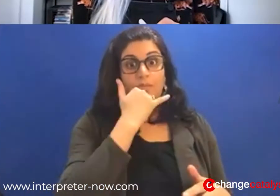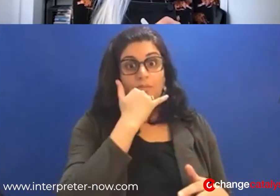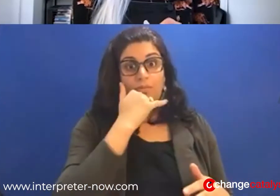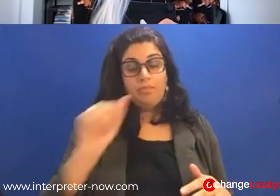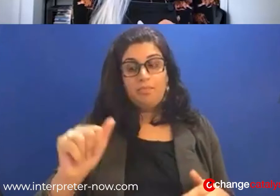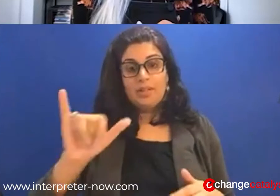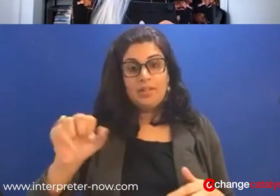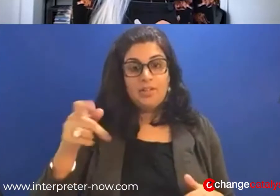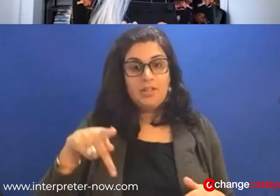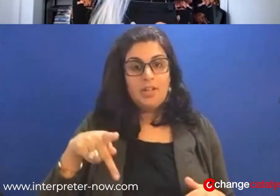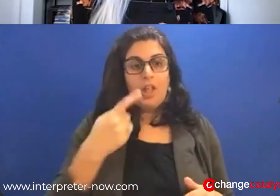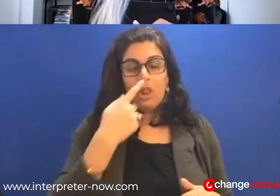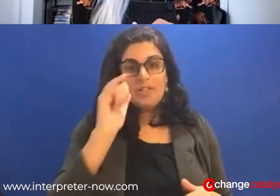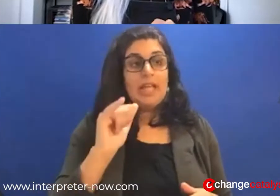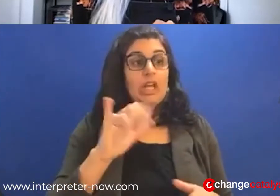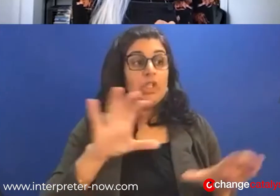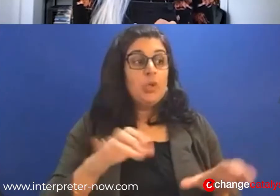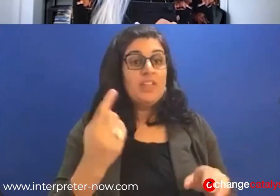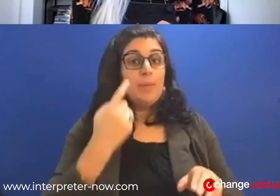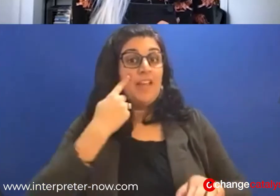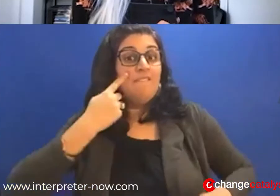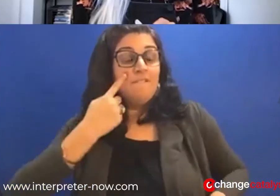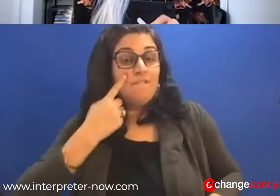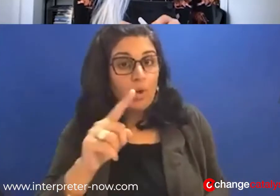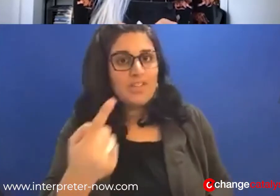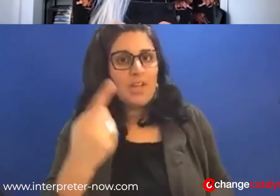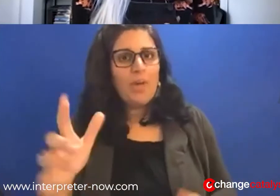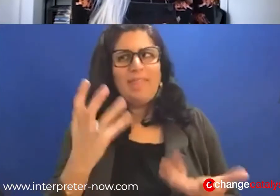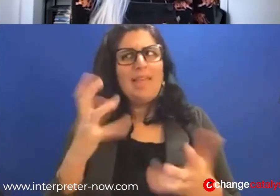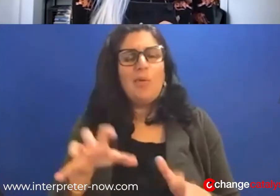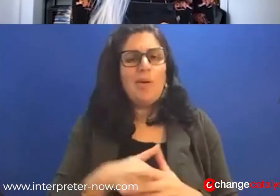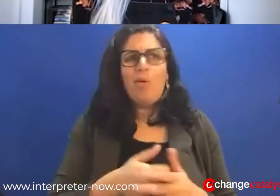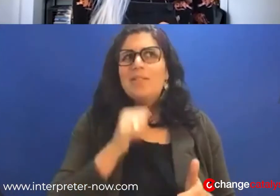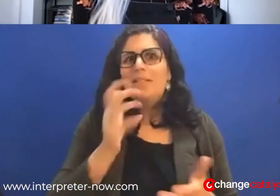trying to do something for someone that they don't actually want you to be doing, that they haven't asked for.